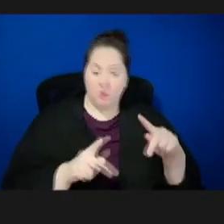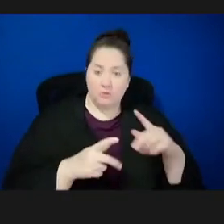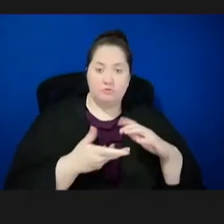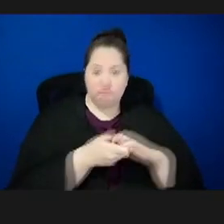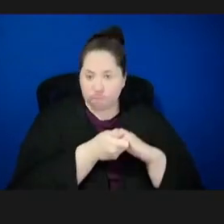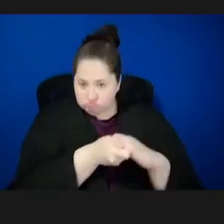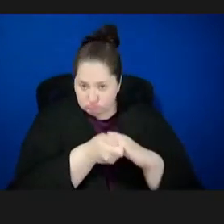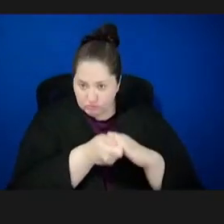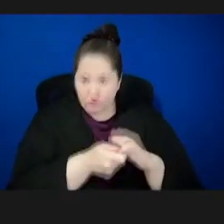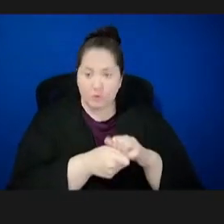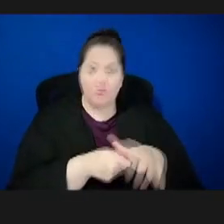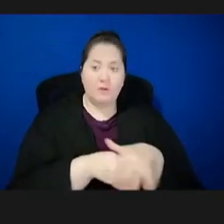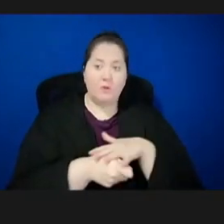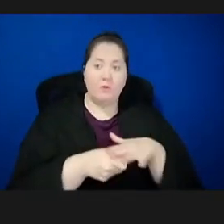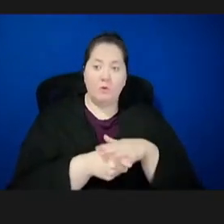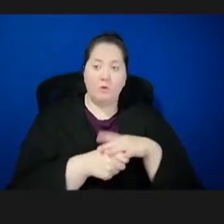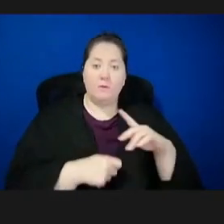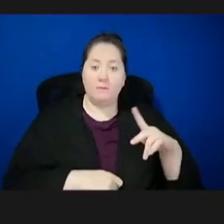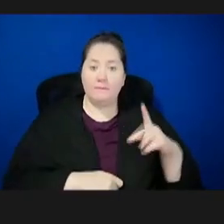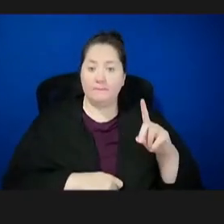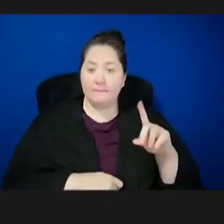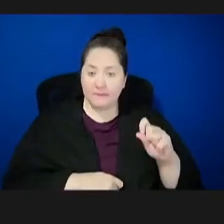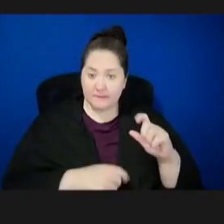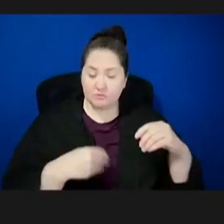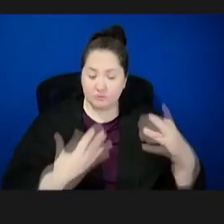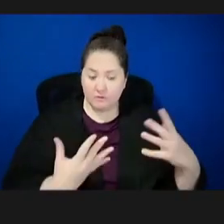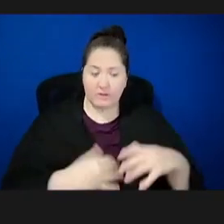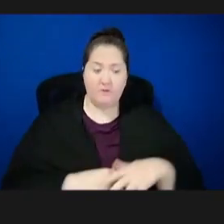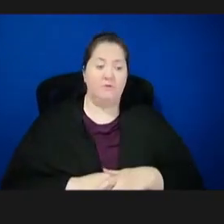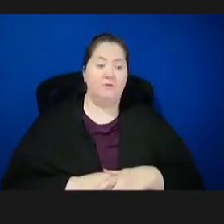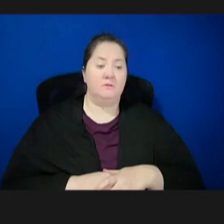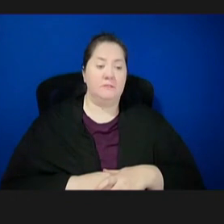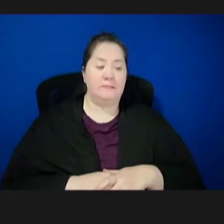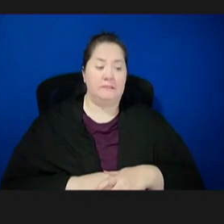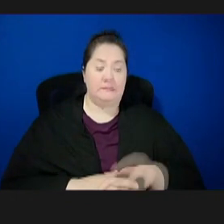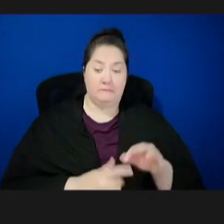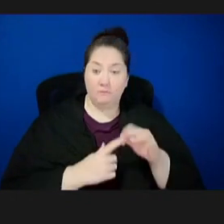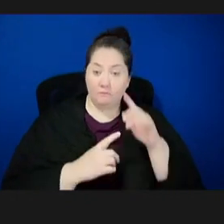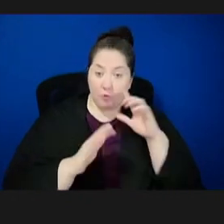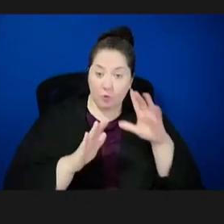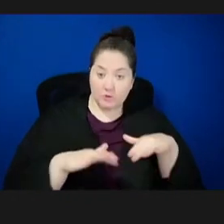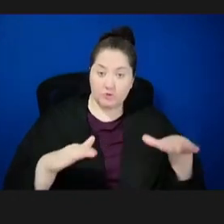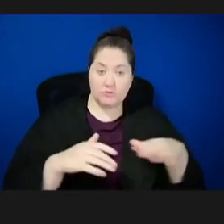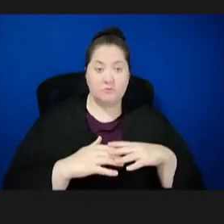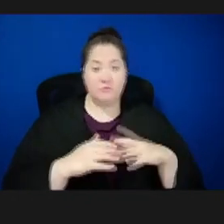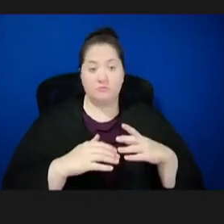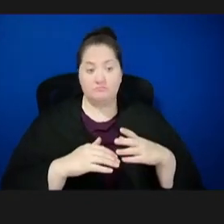with local pediatric providers, especially for those children or for increased education.